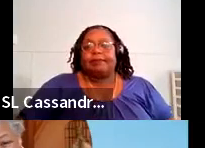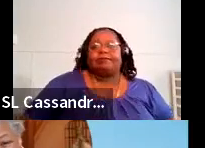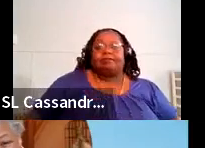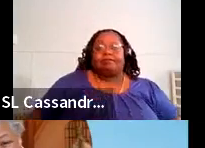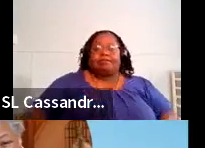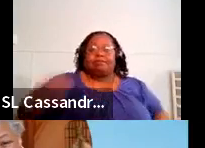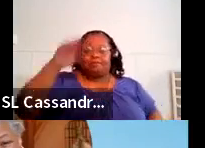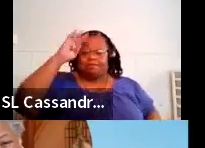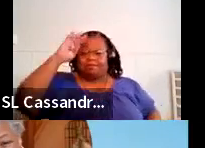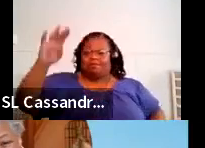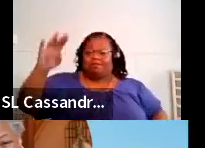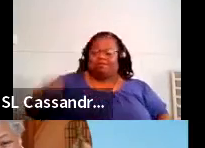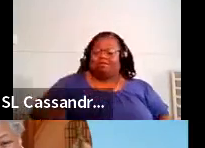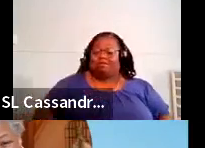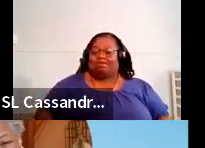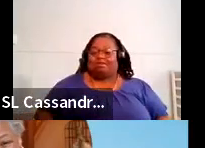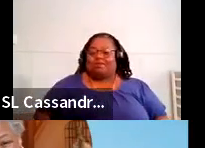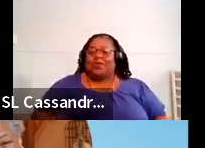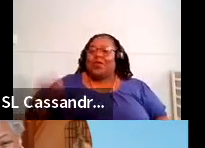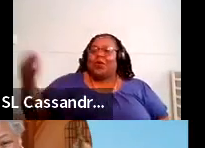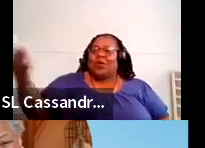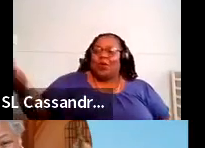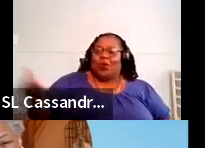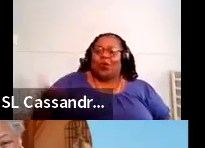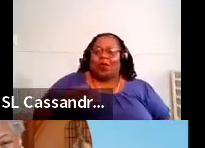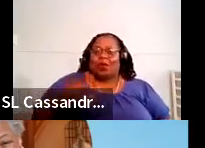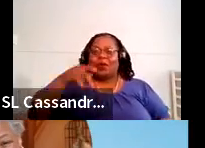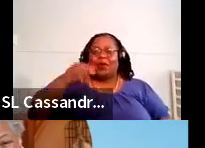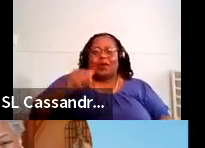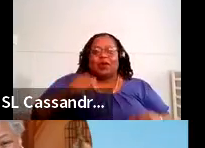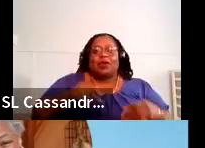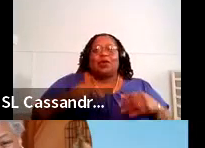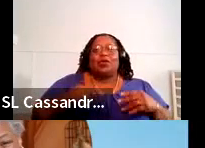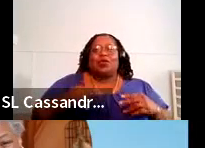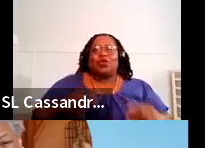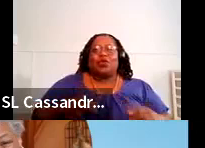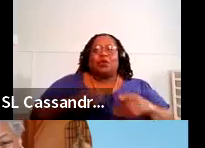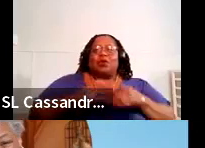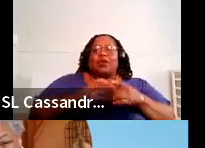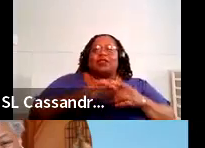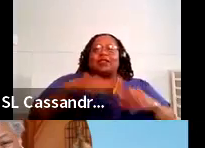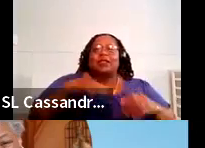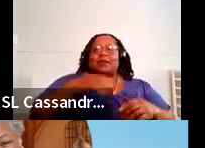Okay, everyone. Hello And Okay, everyone. Hello And welcome to the Pennsylvania welcome to the Pennsylvania welcome to the Pennsylvania Human Relations Commission's Human Relations Commission's